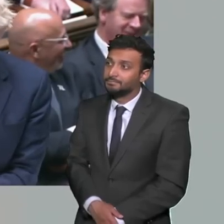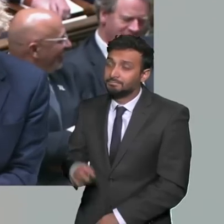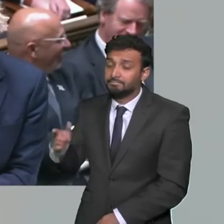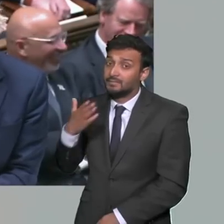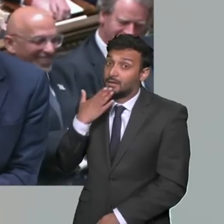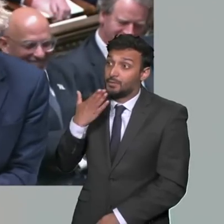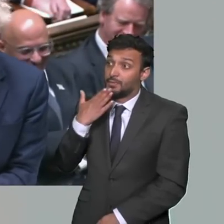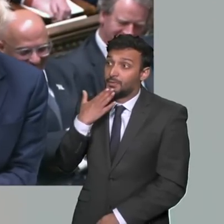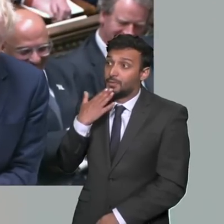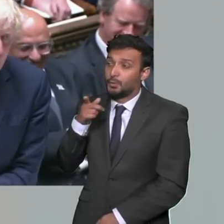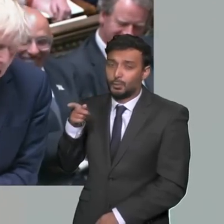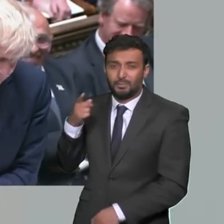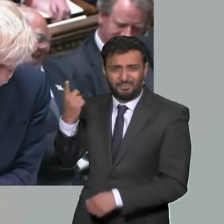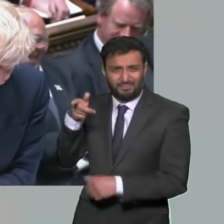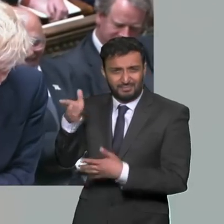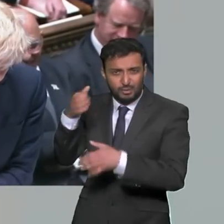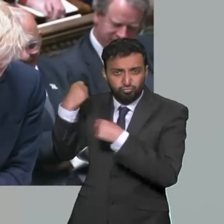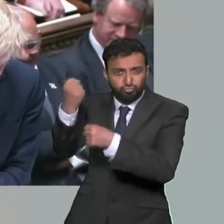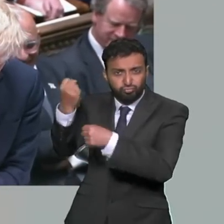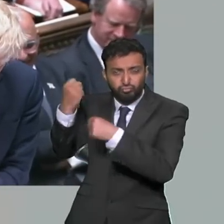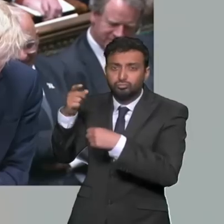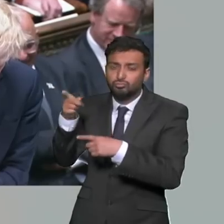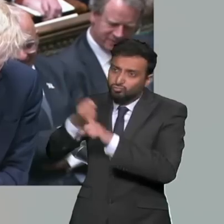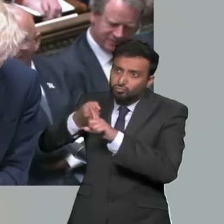Friend for his campaign, and I think he is entirely right.